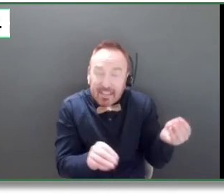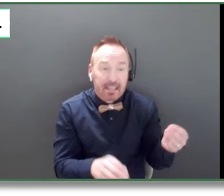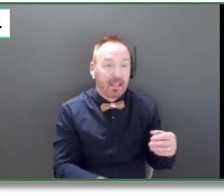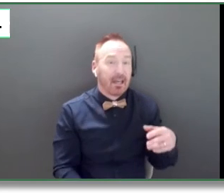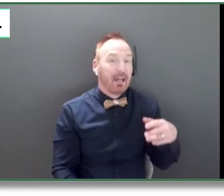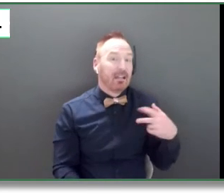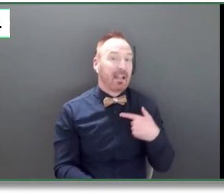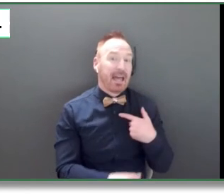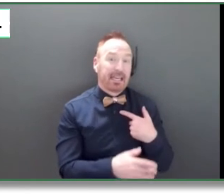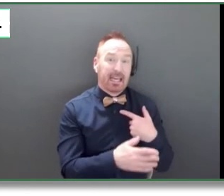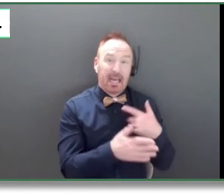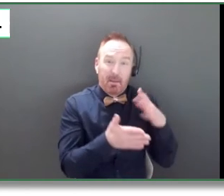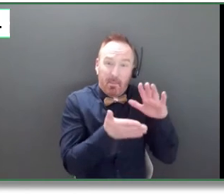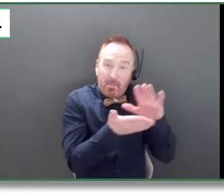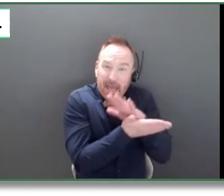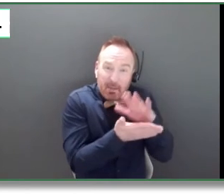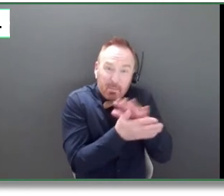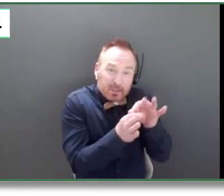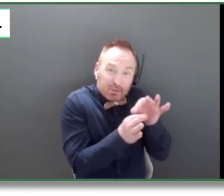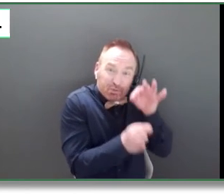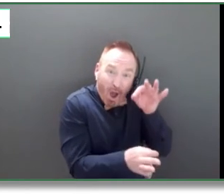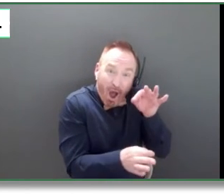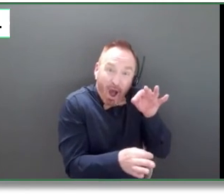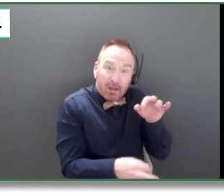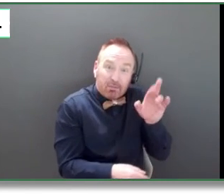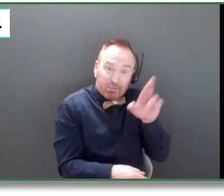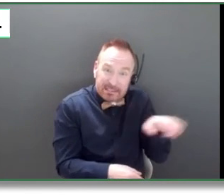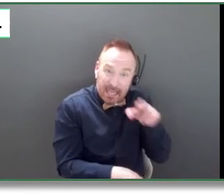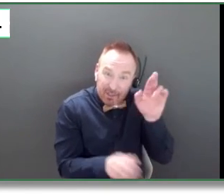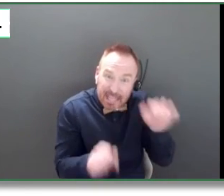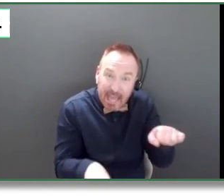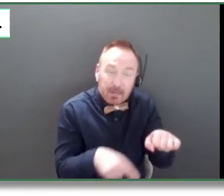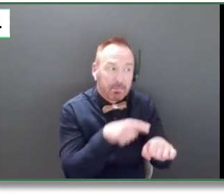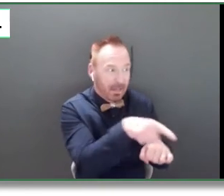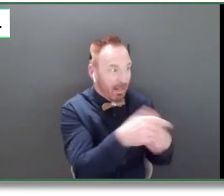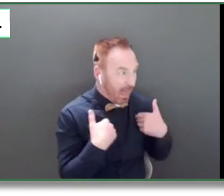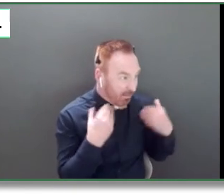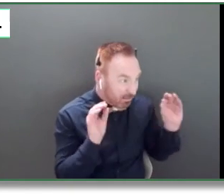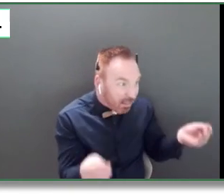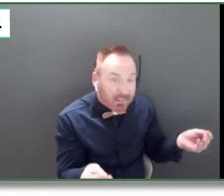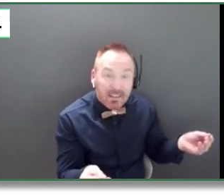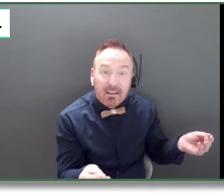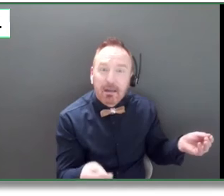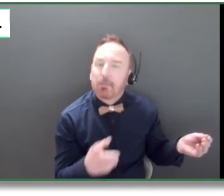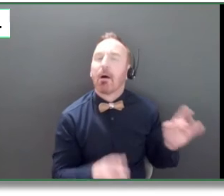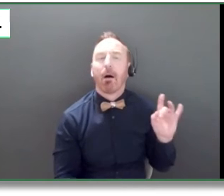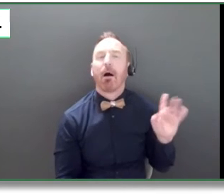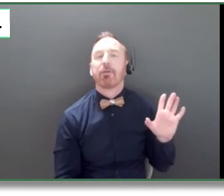horrible in my mind. Yeah definitely room for improvement there. Uh